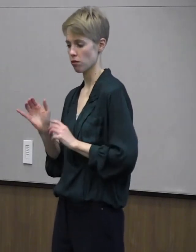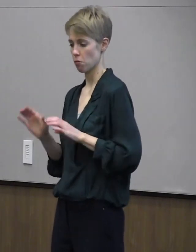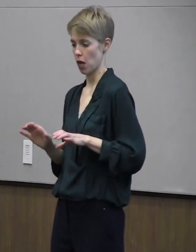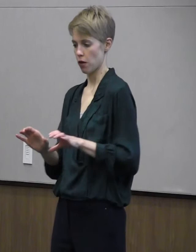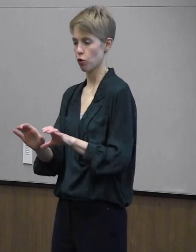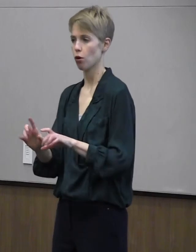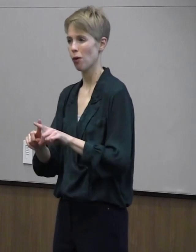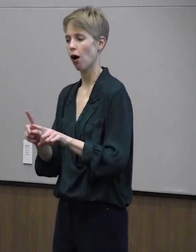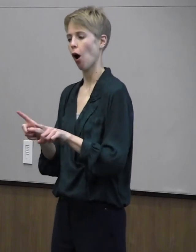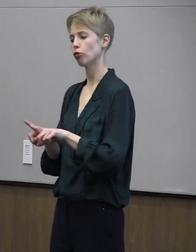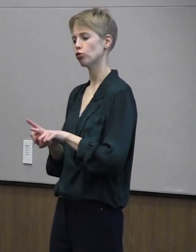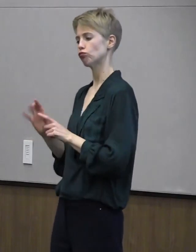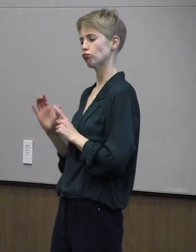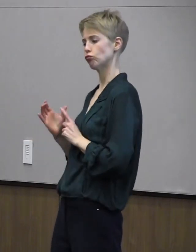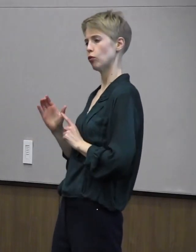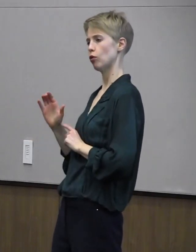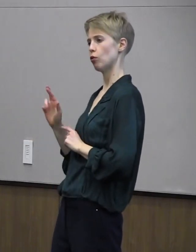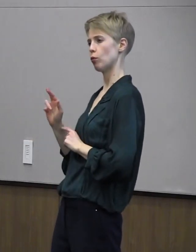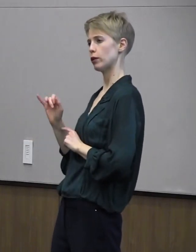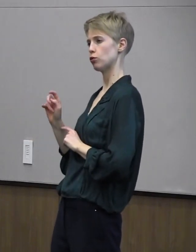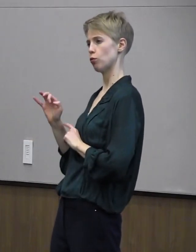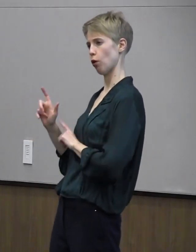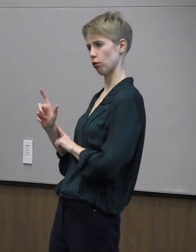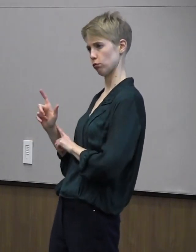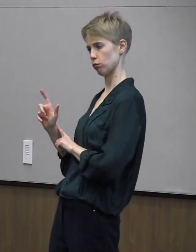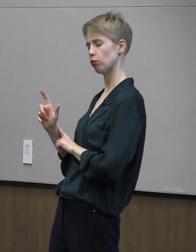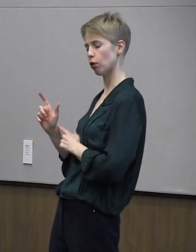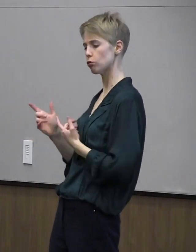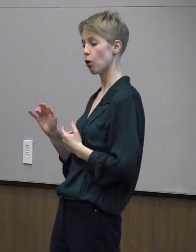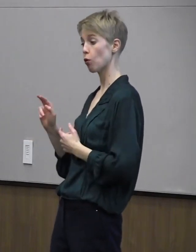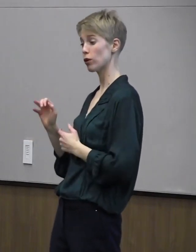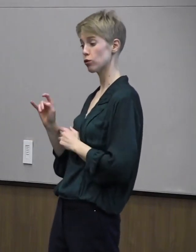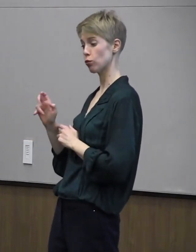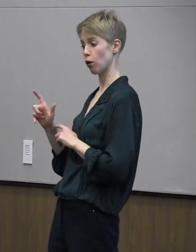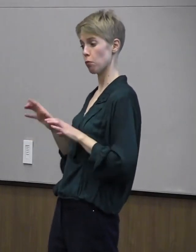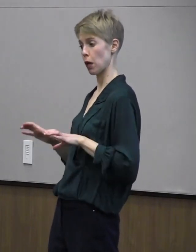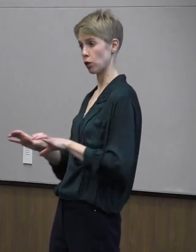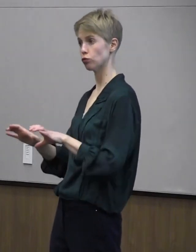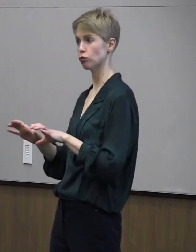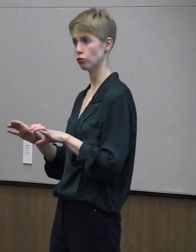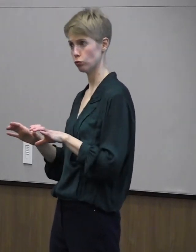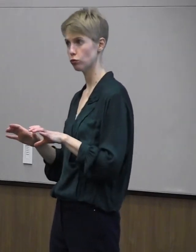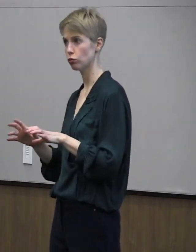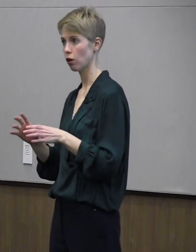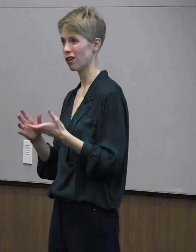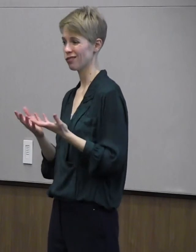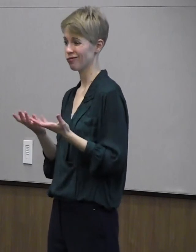manners like a sense are too often an artificial construct with the purpose of